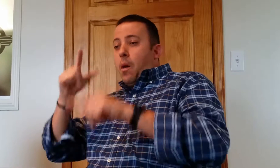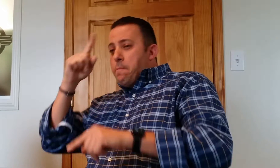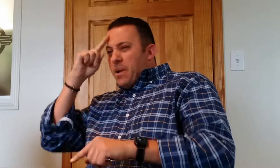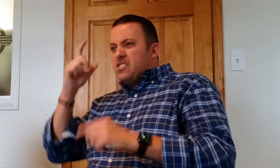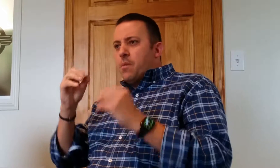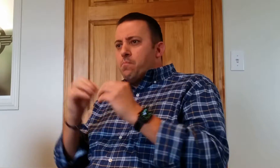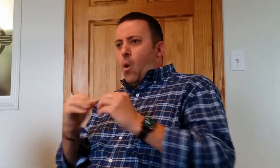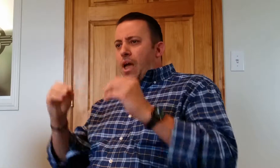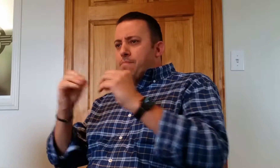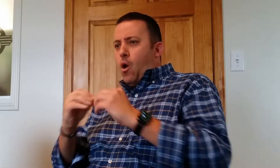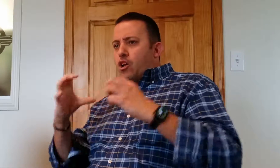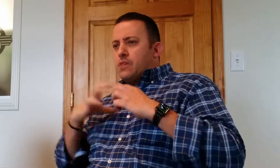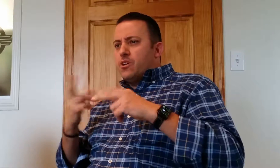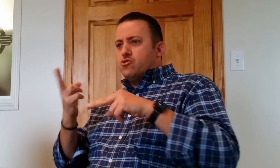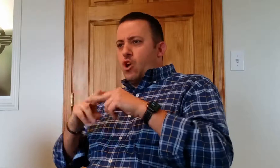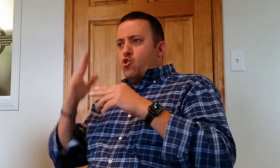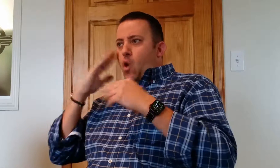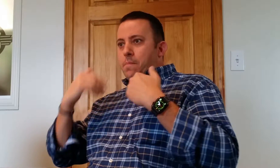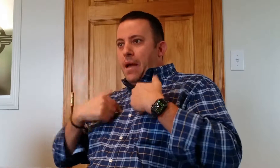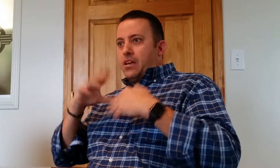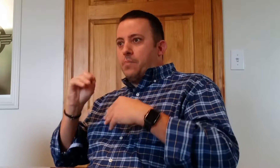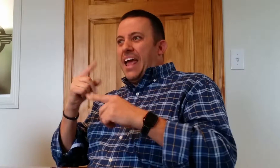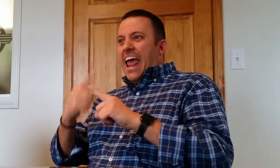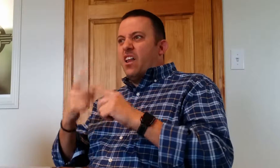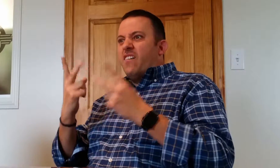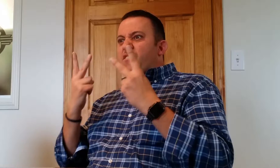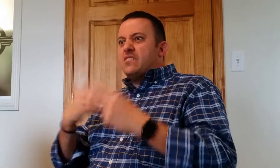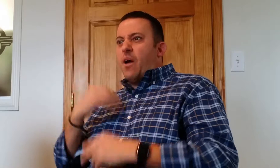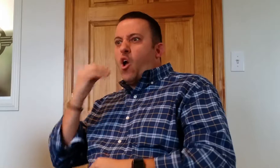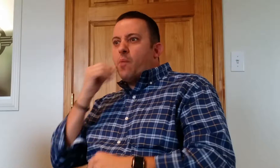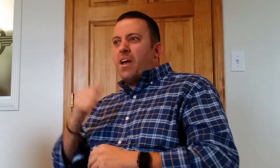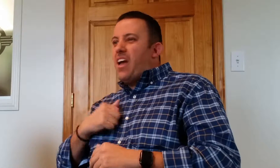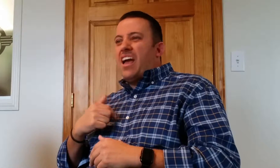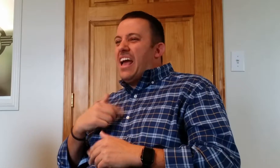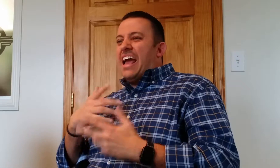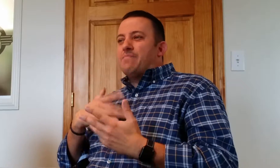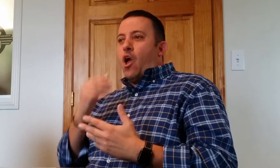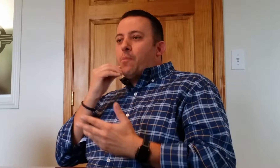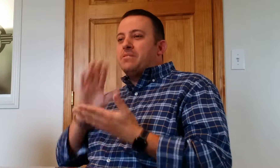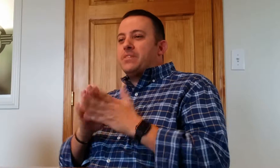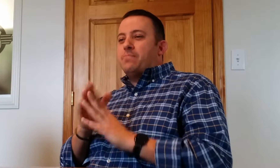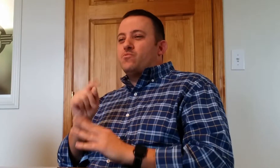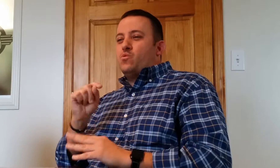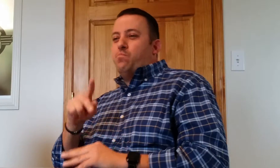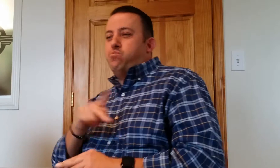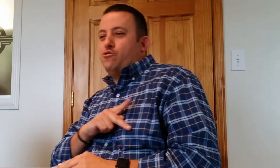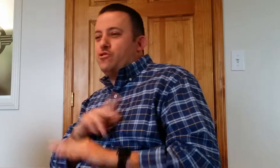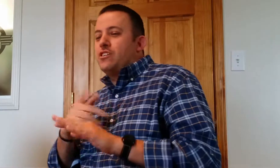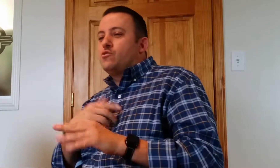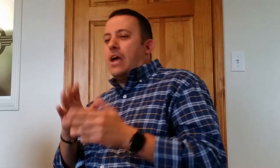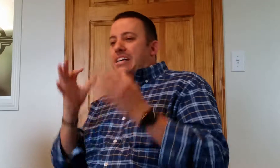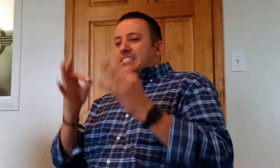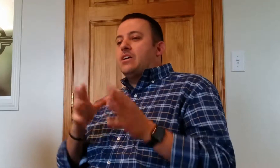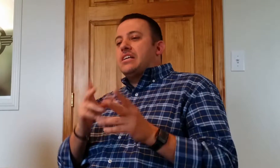because more and more customers began to know our company. And they wanted to come visit my home,